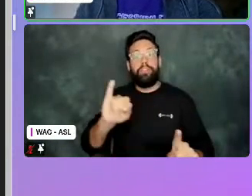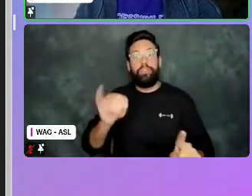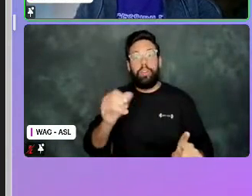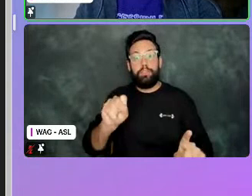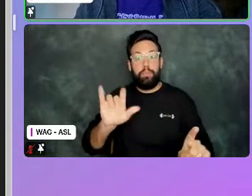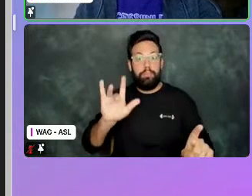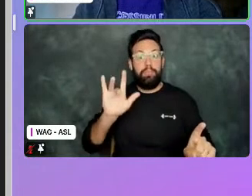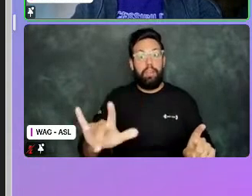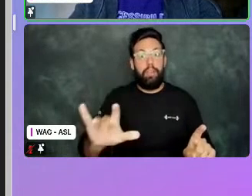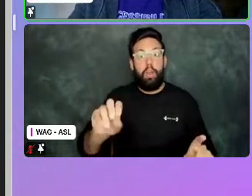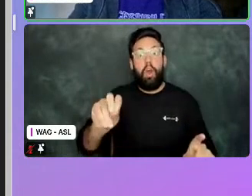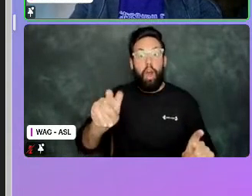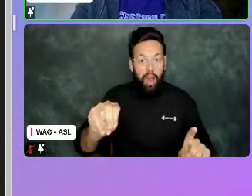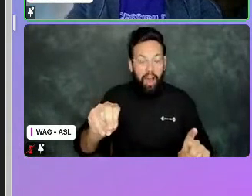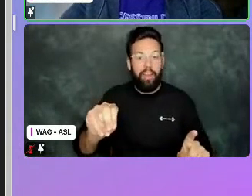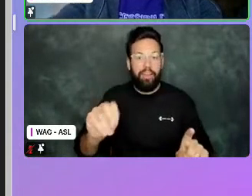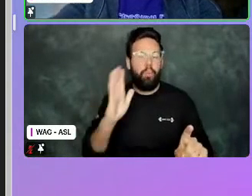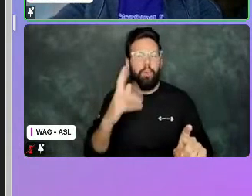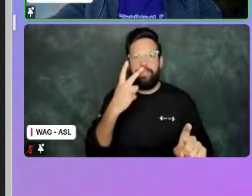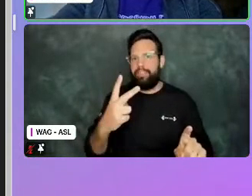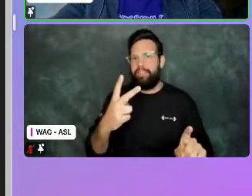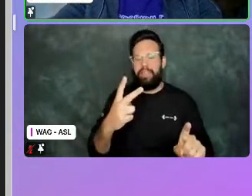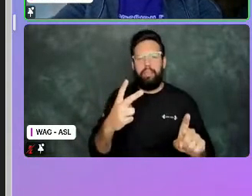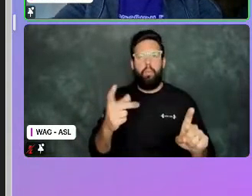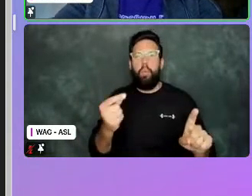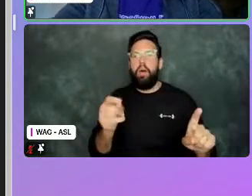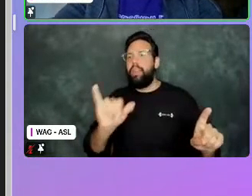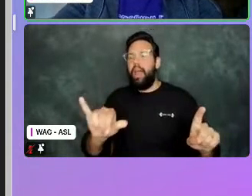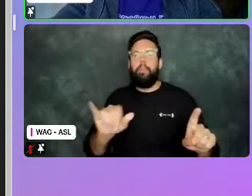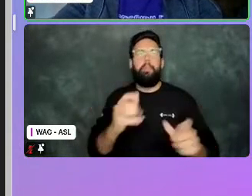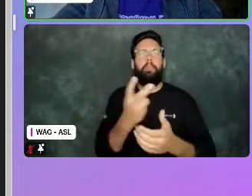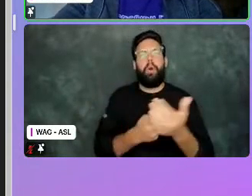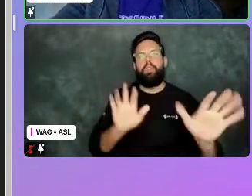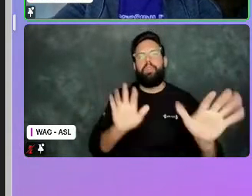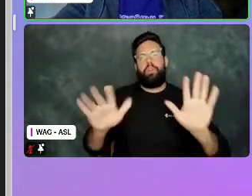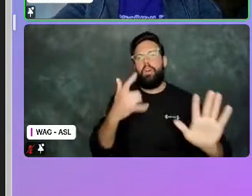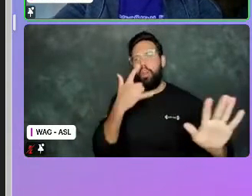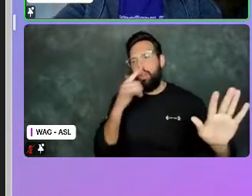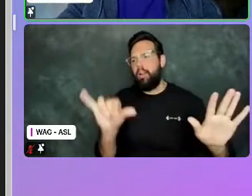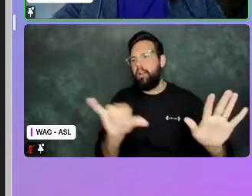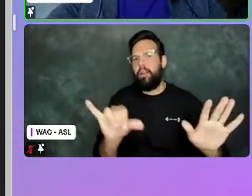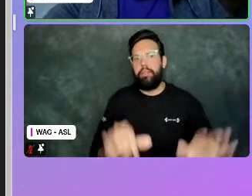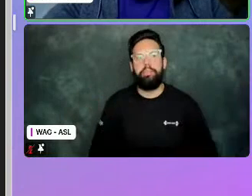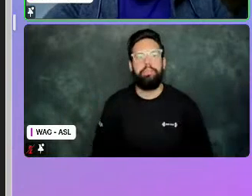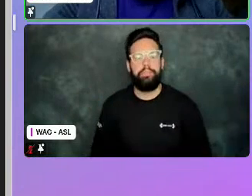on the film all at once double the on the form all at once, which we'll see in a second when I turn on